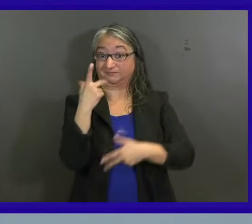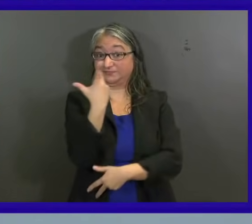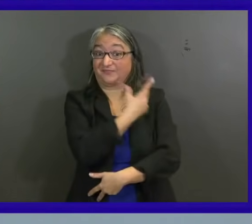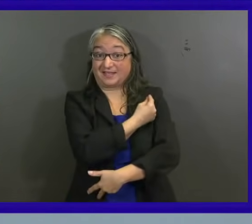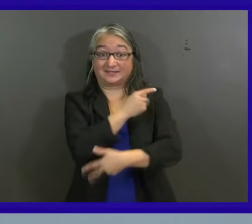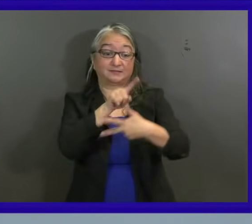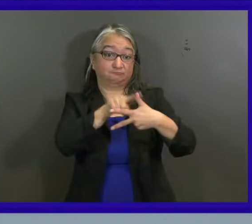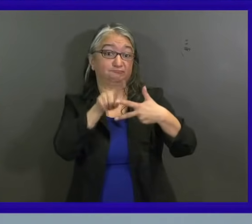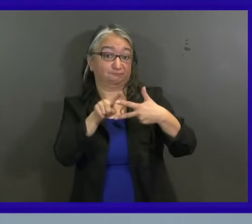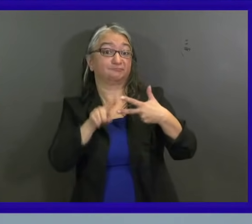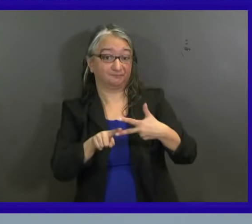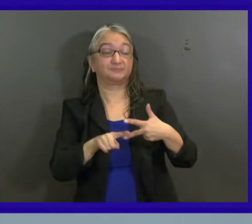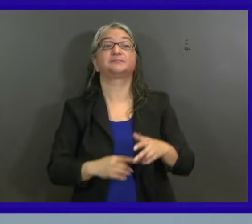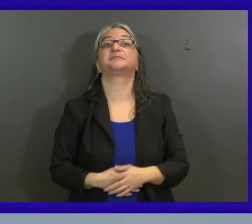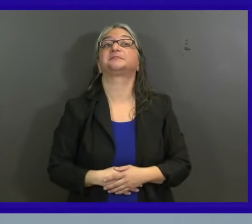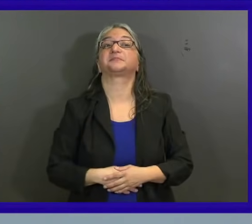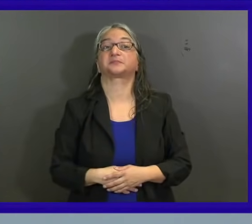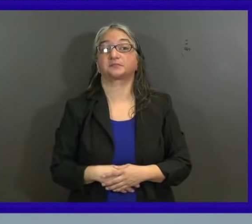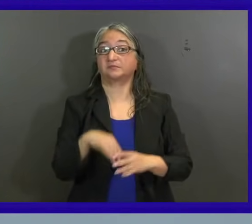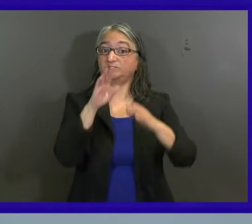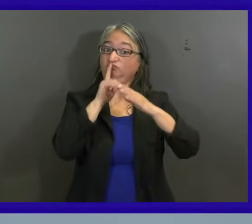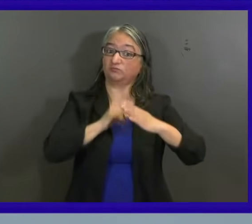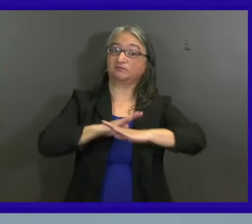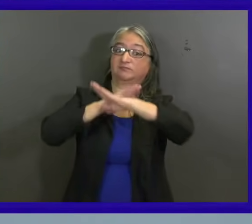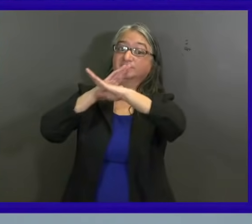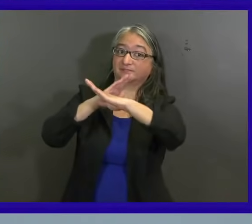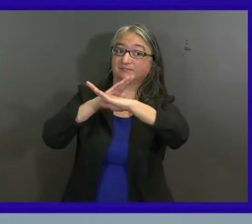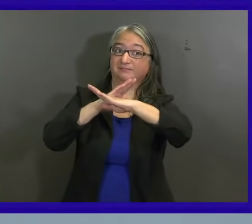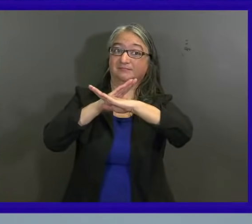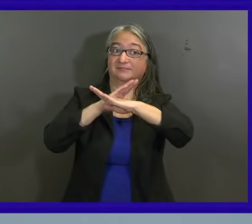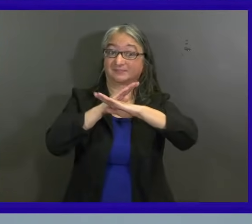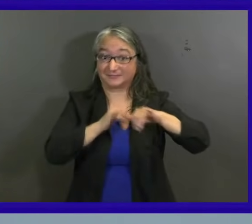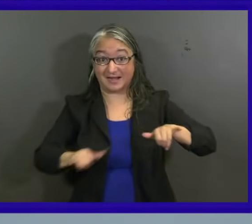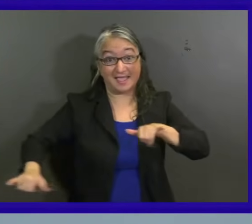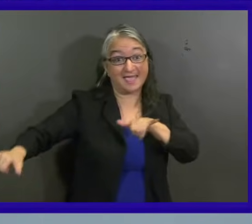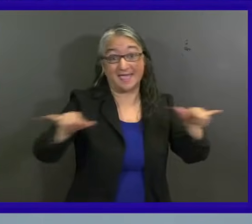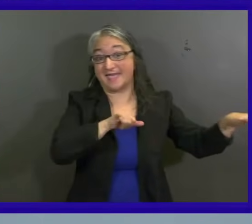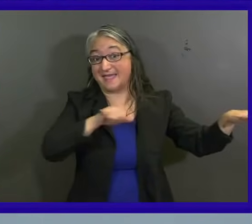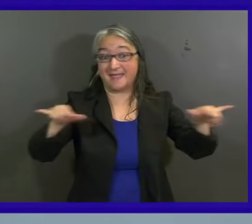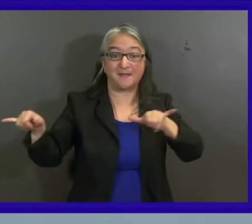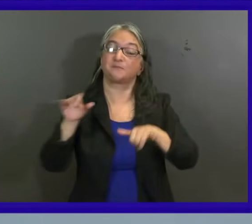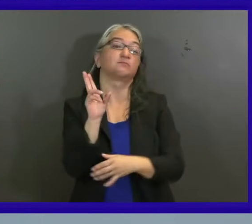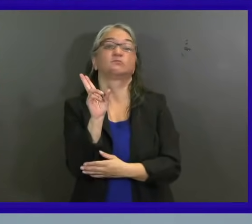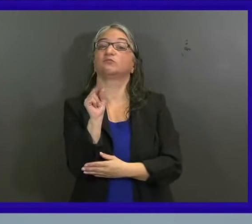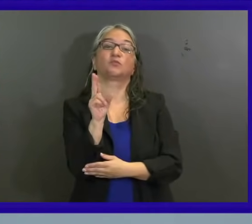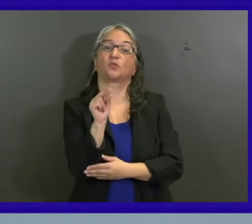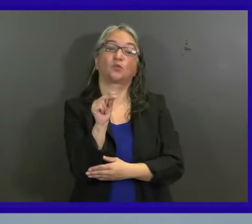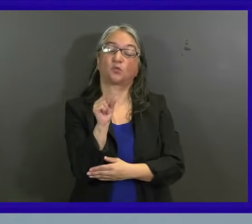person who is fully immunized shares the same level of protection over time our immune response